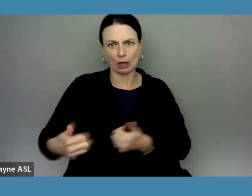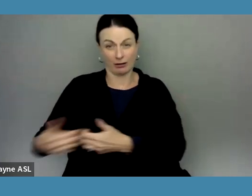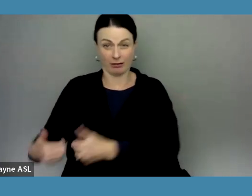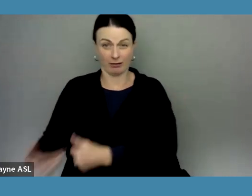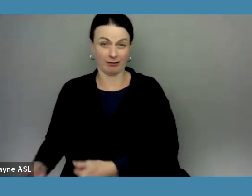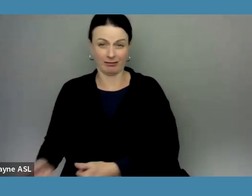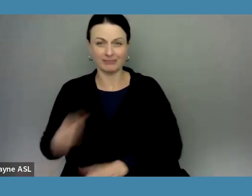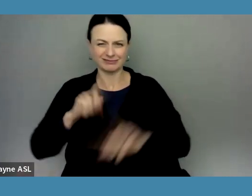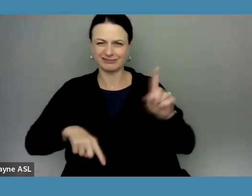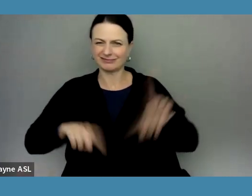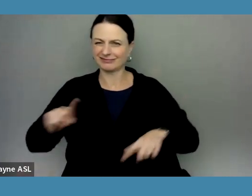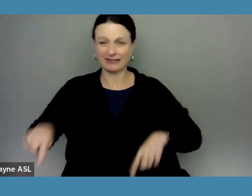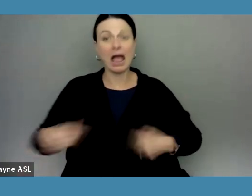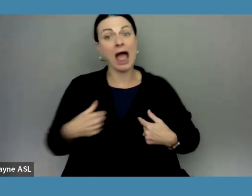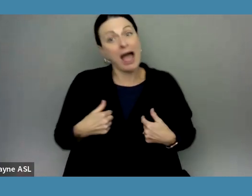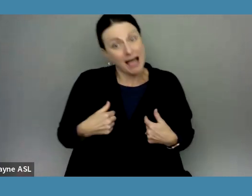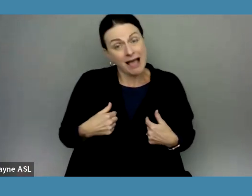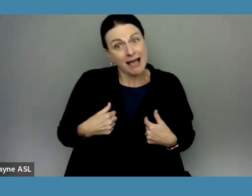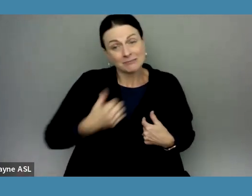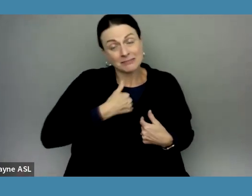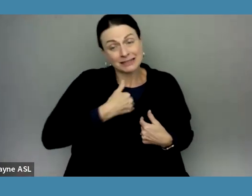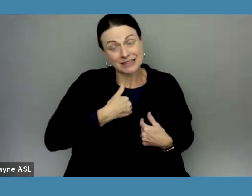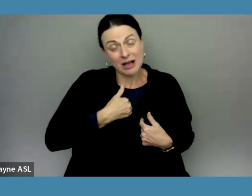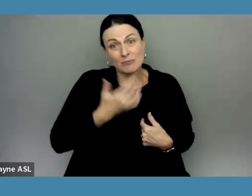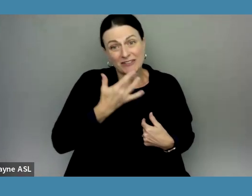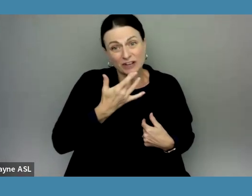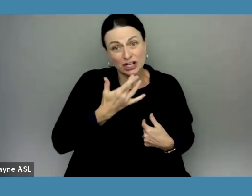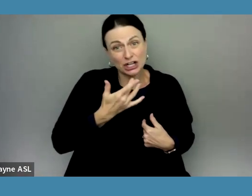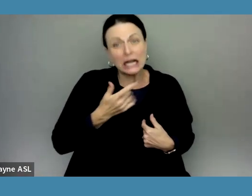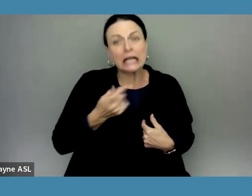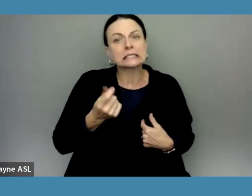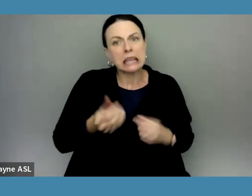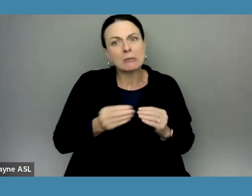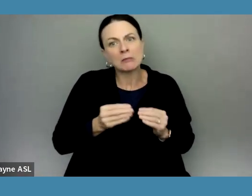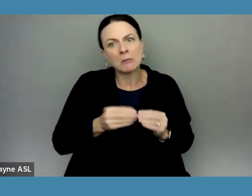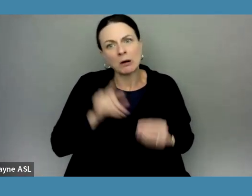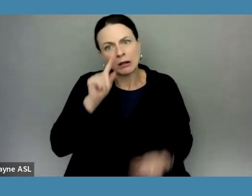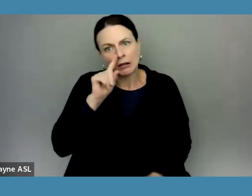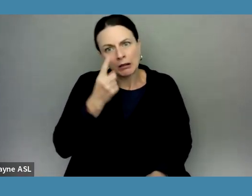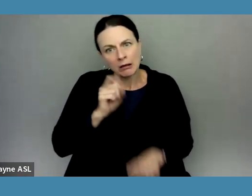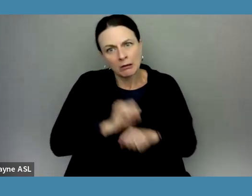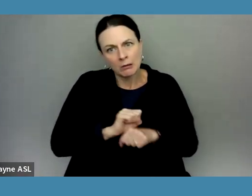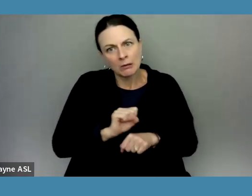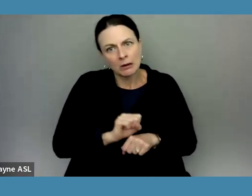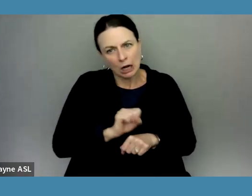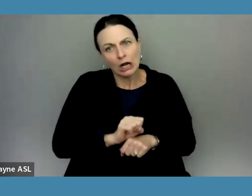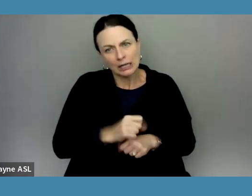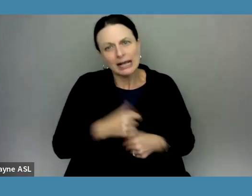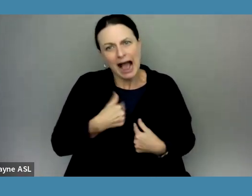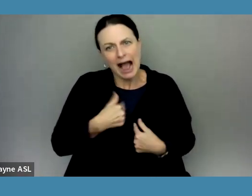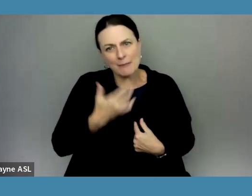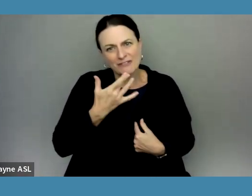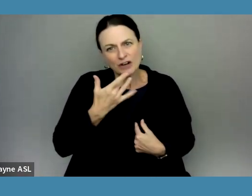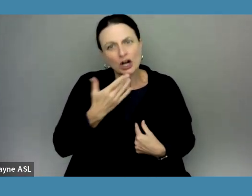I prefer, even though it's a little bit more tedious and a little bit more work to offer them one by one,